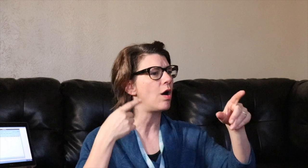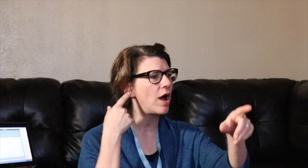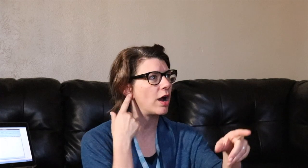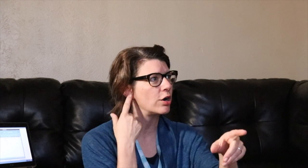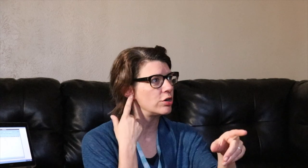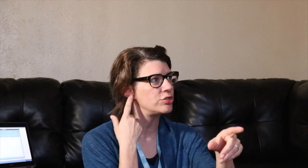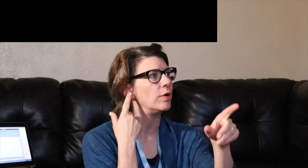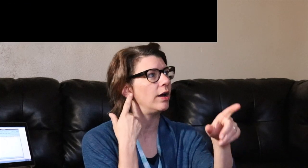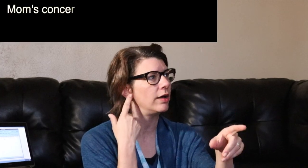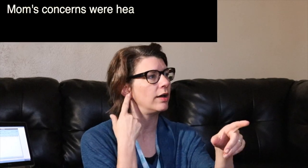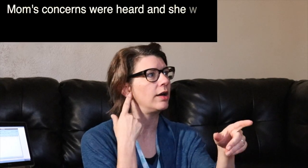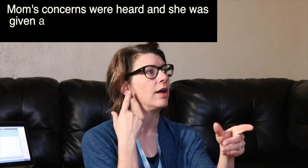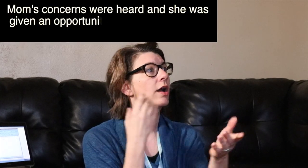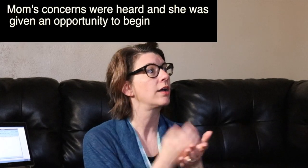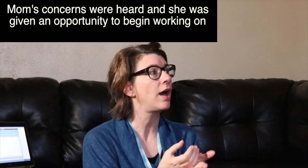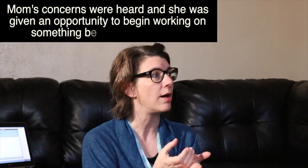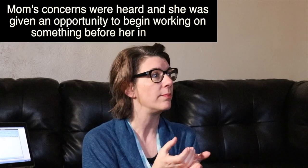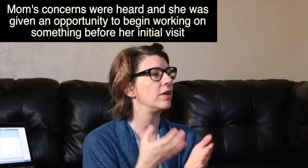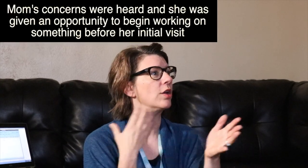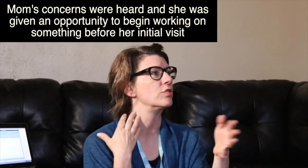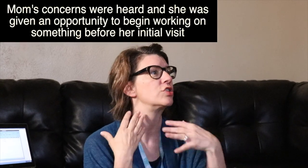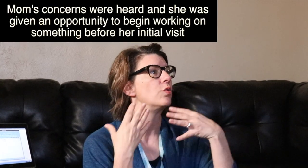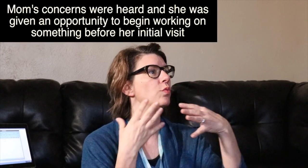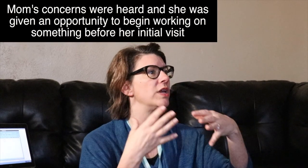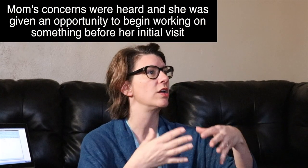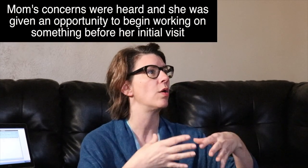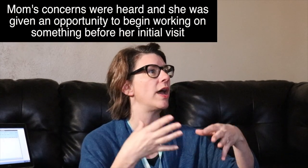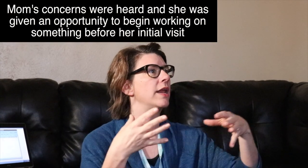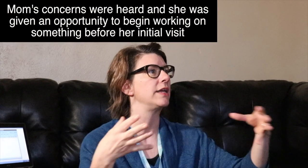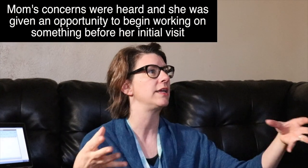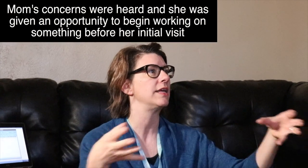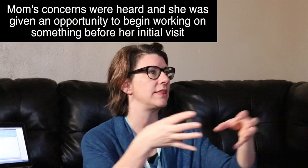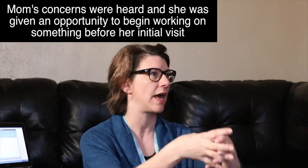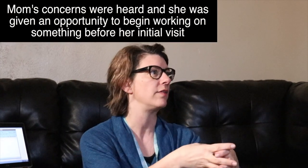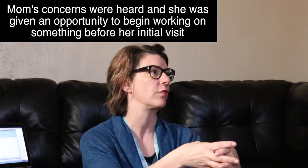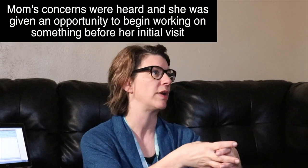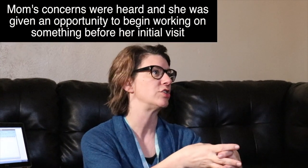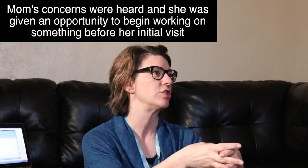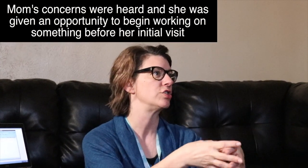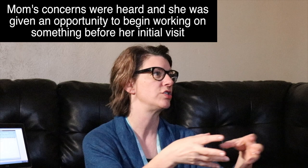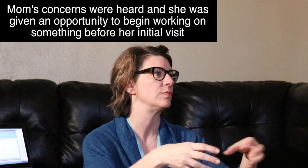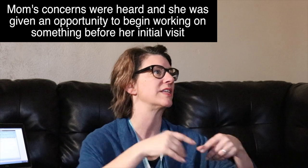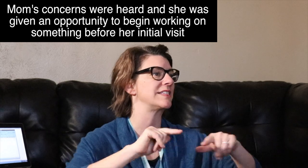"Oh, I heard you, uh uh, cup" so we can go ahead and get that information to him.